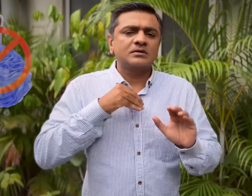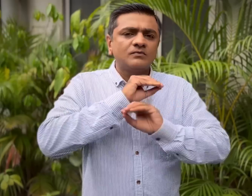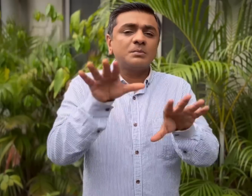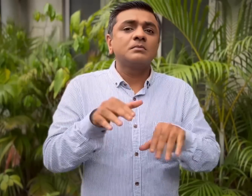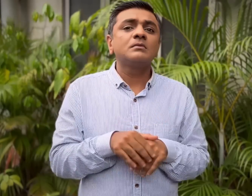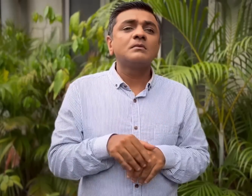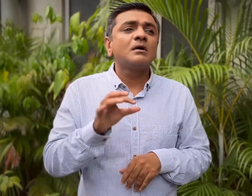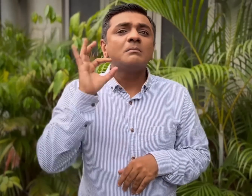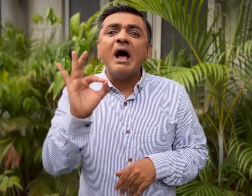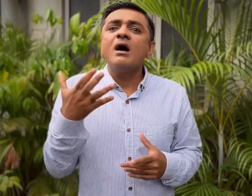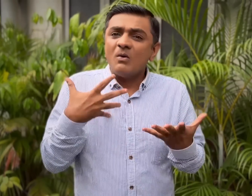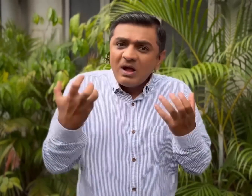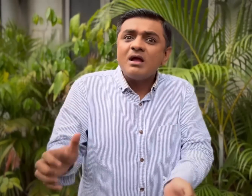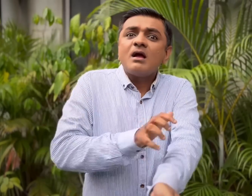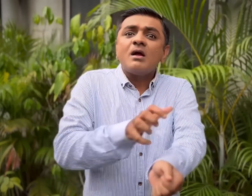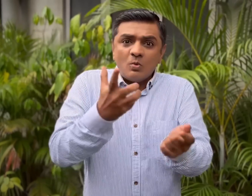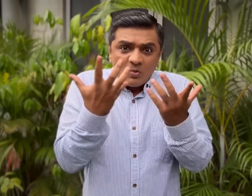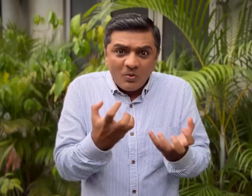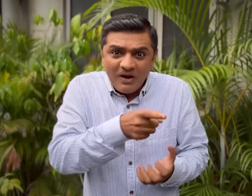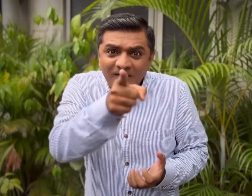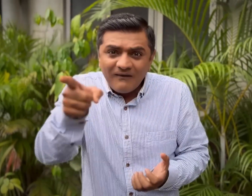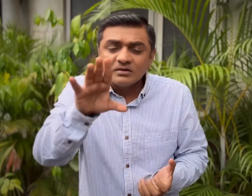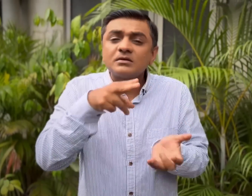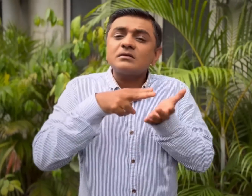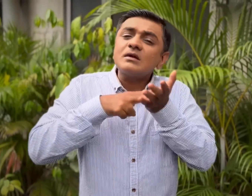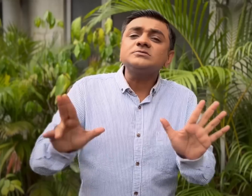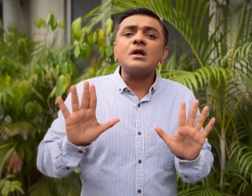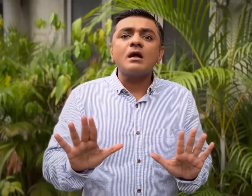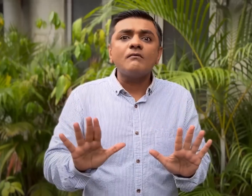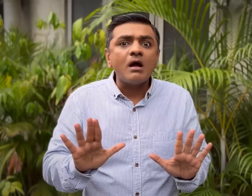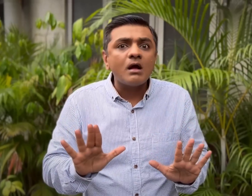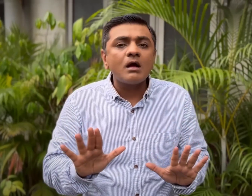But if you still want to use loofahs, use a natural one.